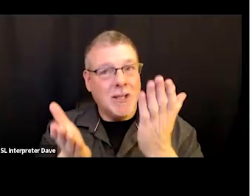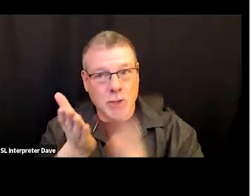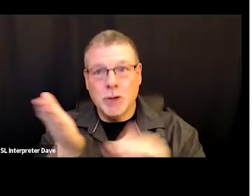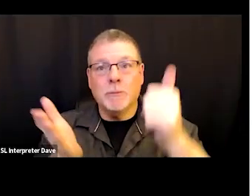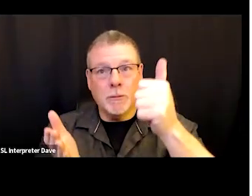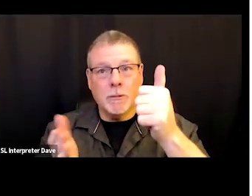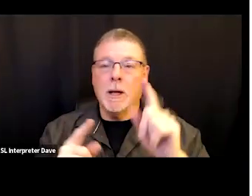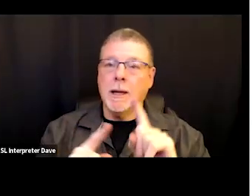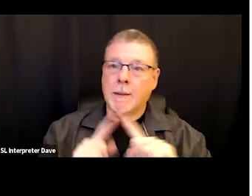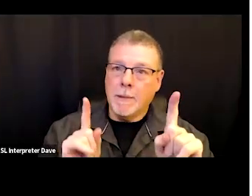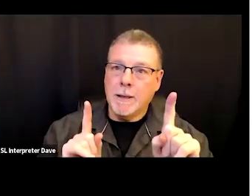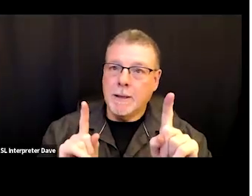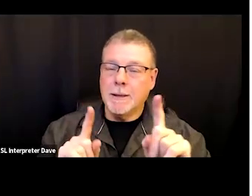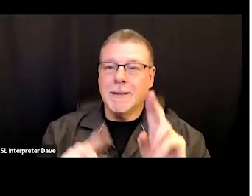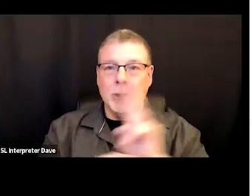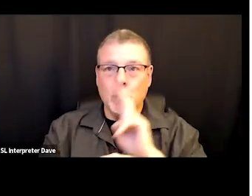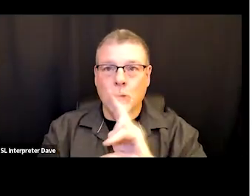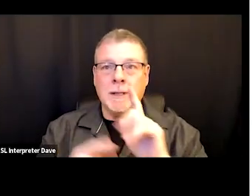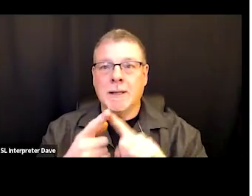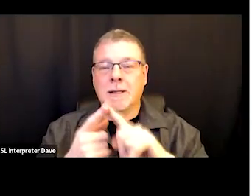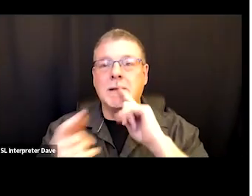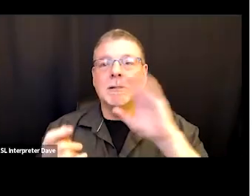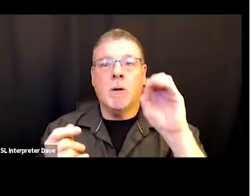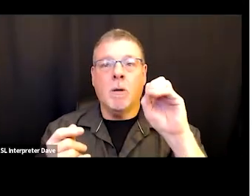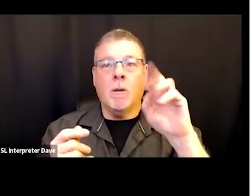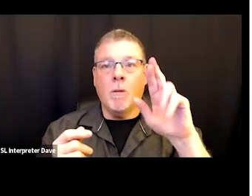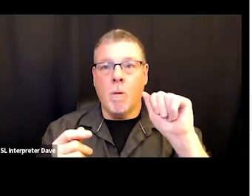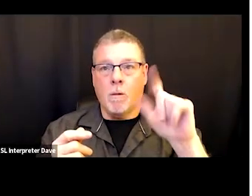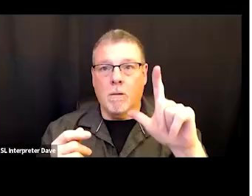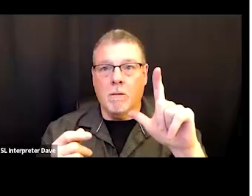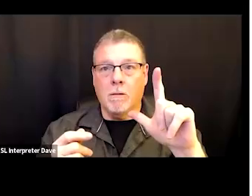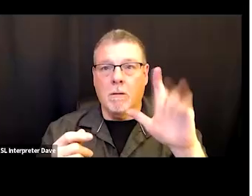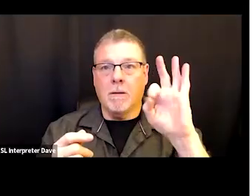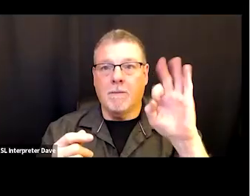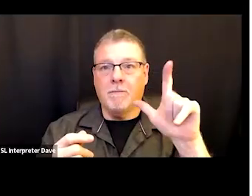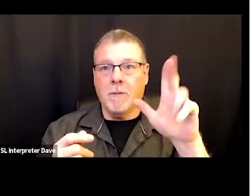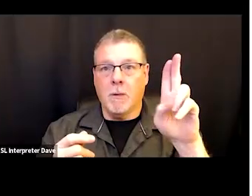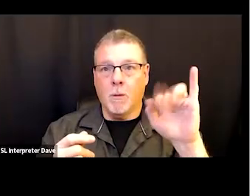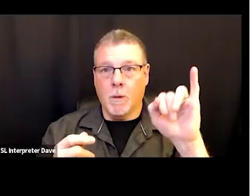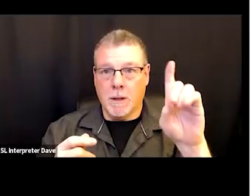but it has a little bit different use case, is oral fluid collection. So, when oral fluid testing is used,